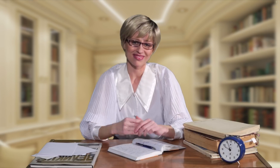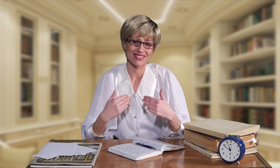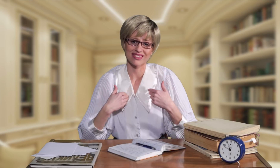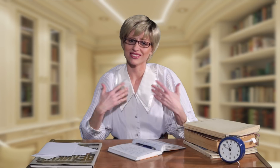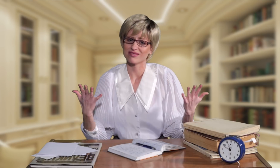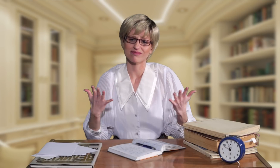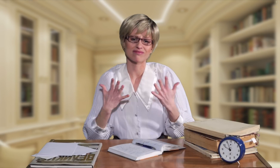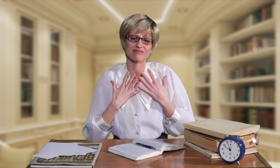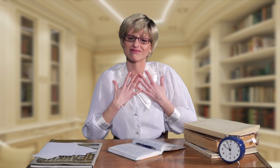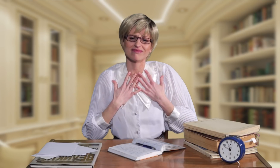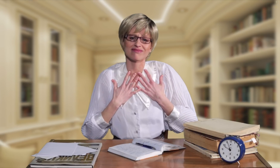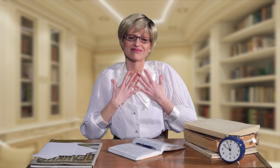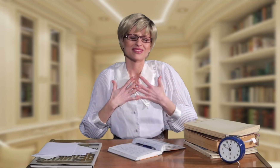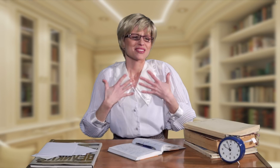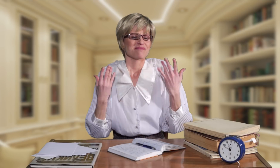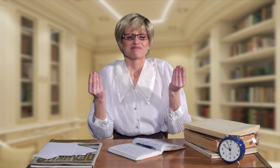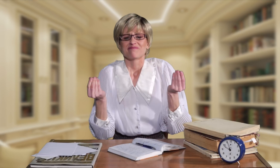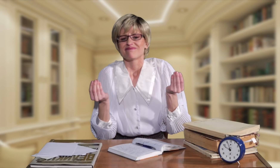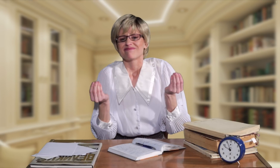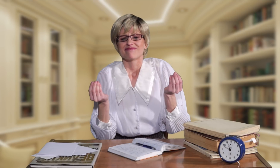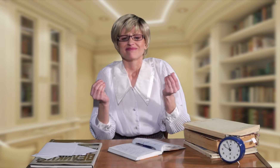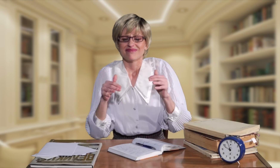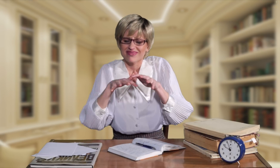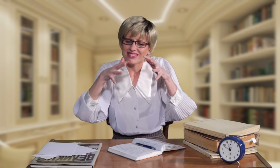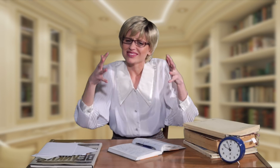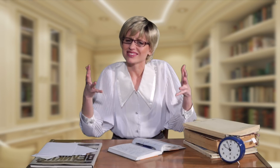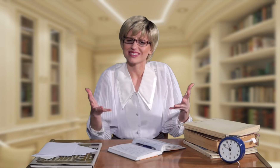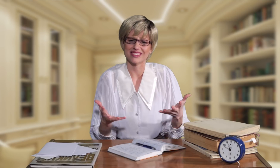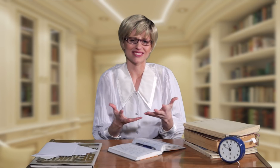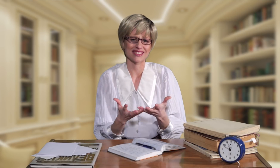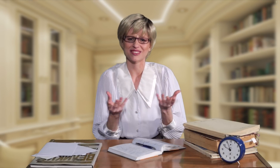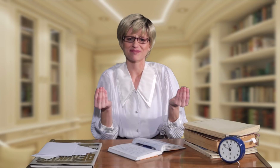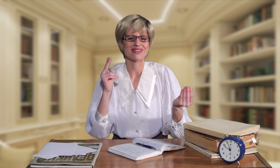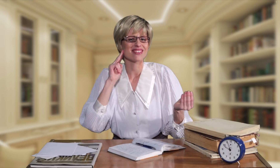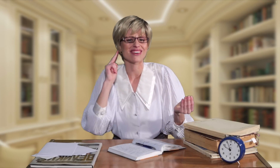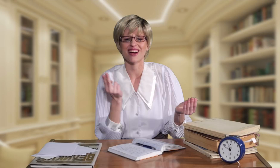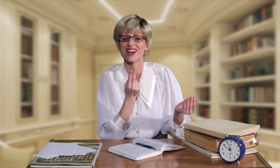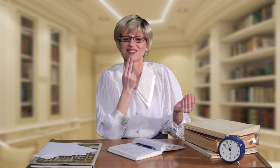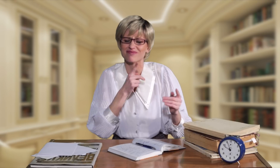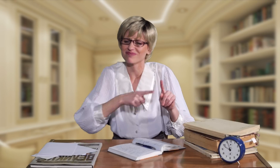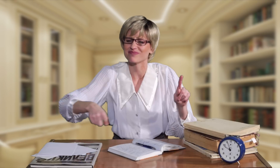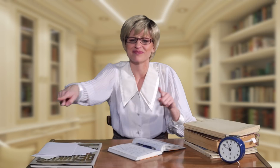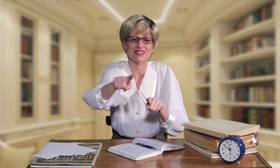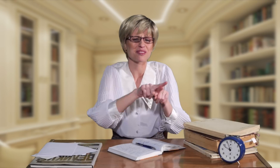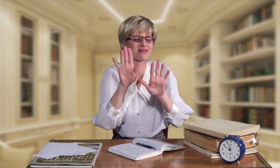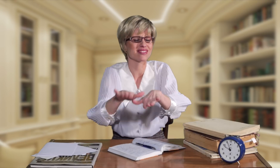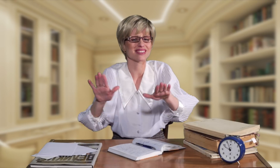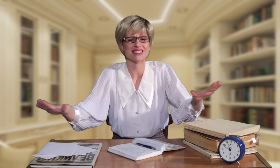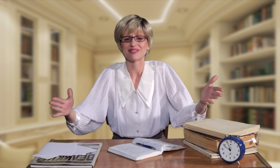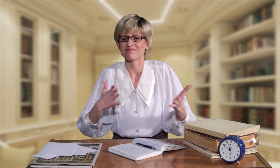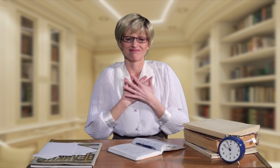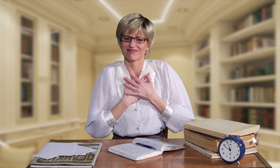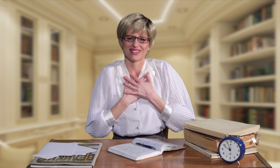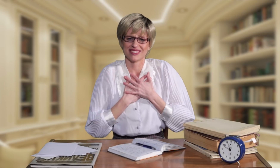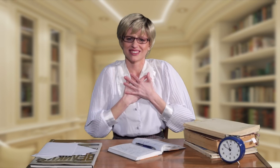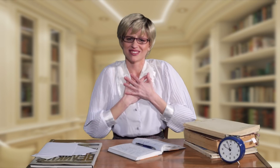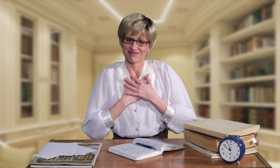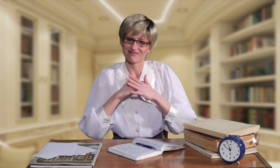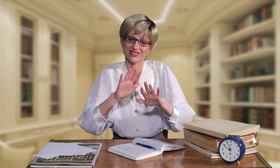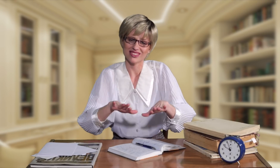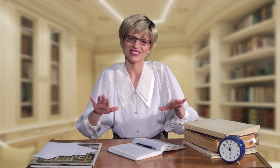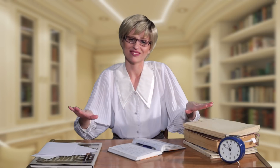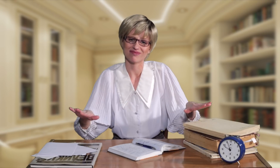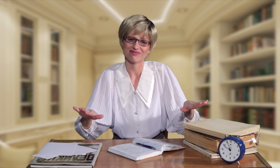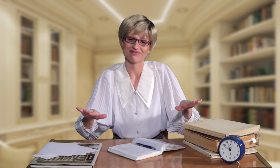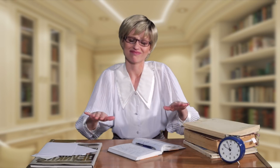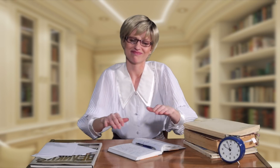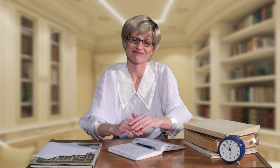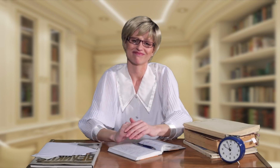I always felt all the deaf people in the world were my children.